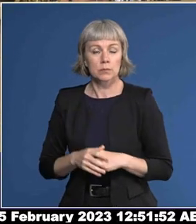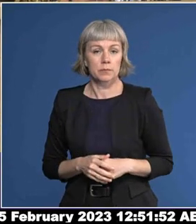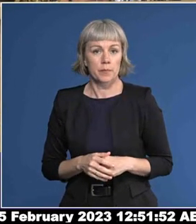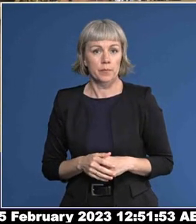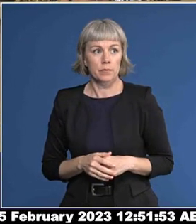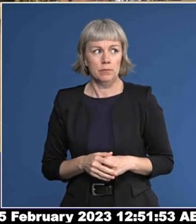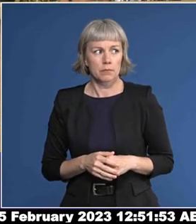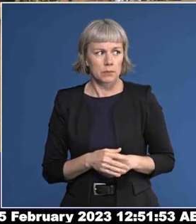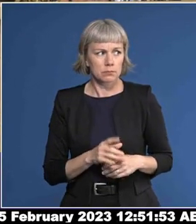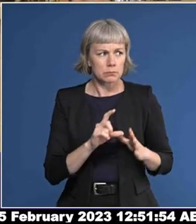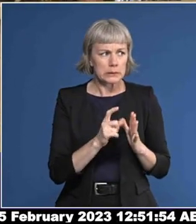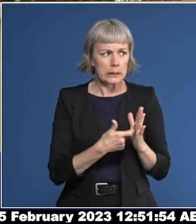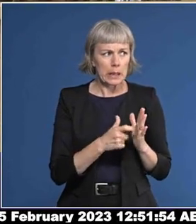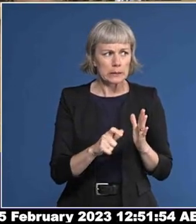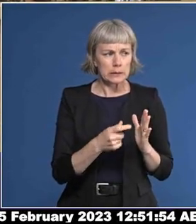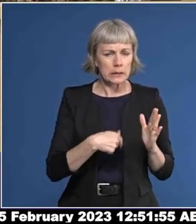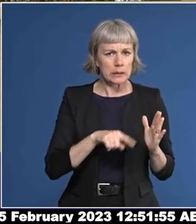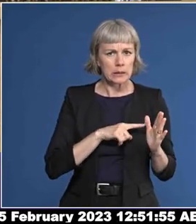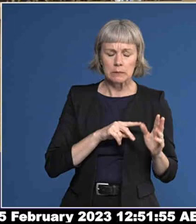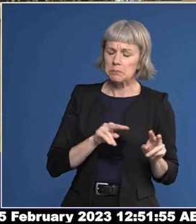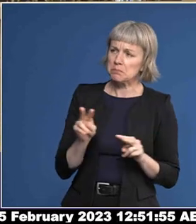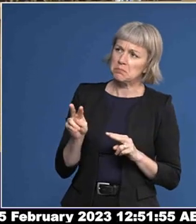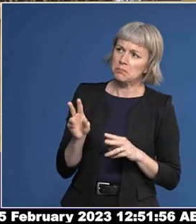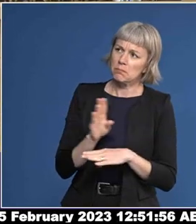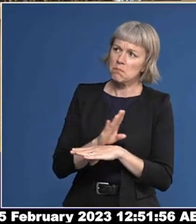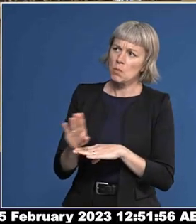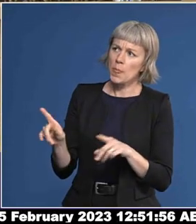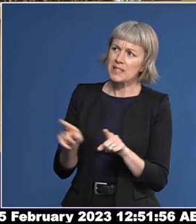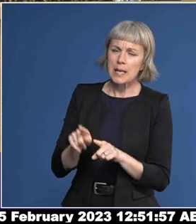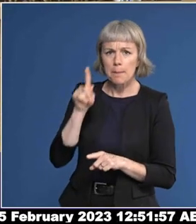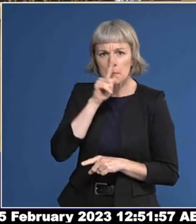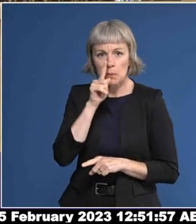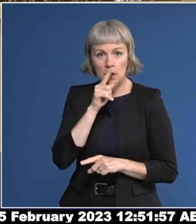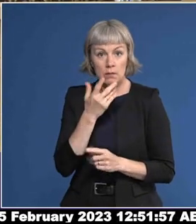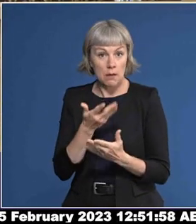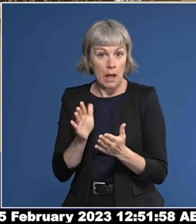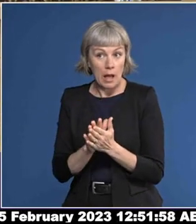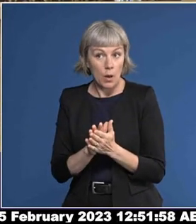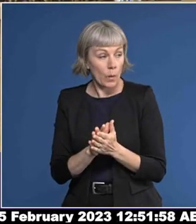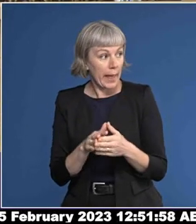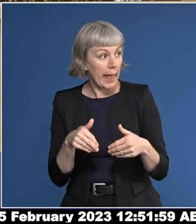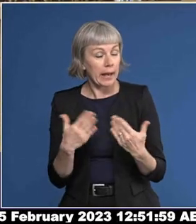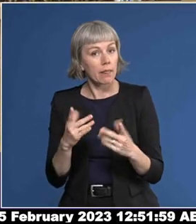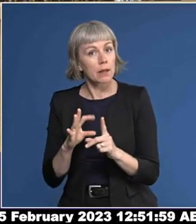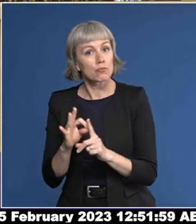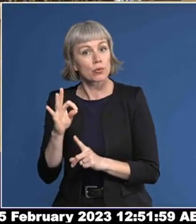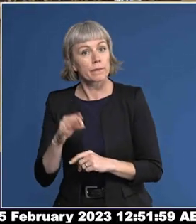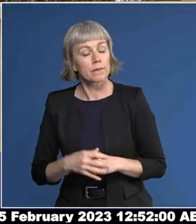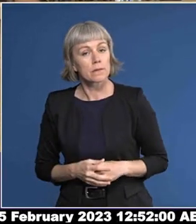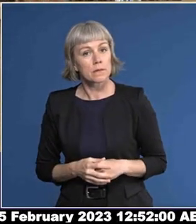the board approaches its business, given its current composition? I think in relation to composition, that's probably a question you